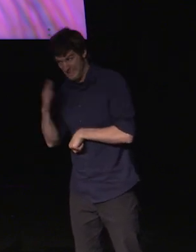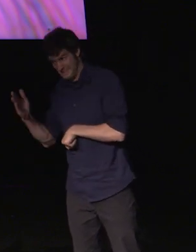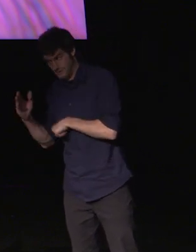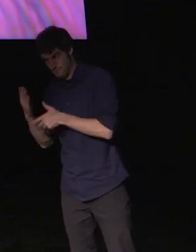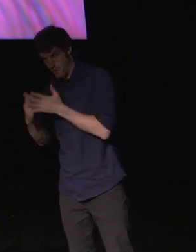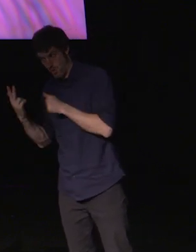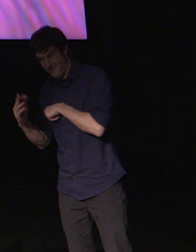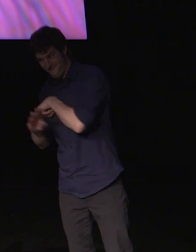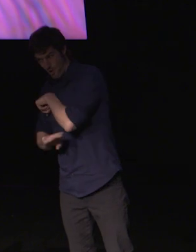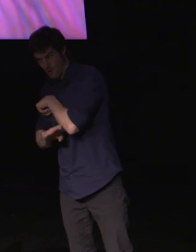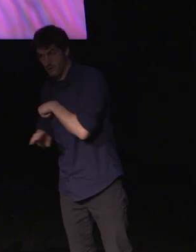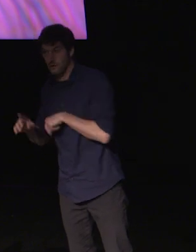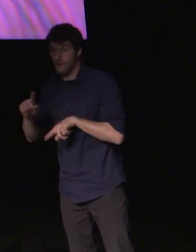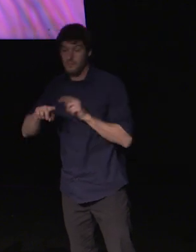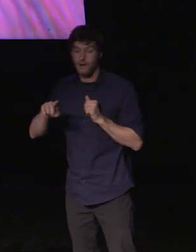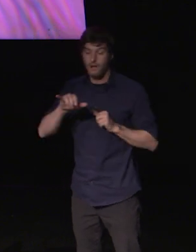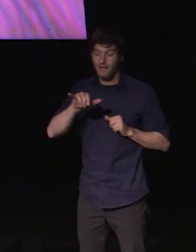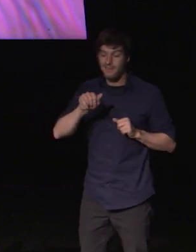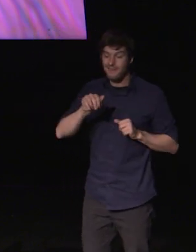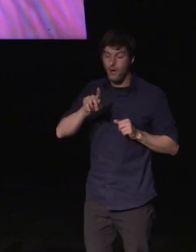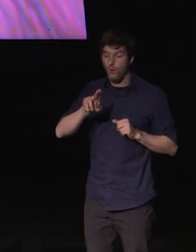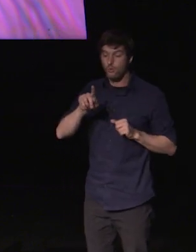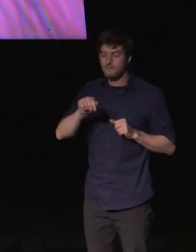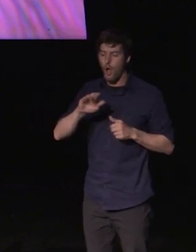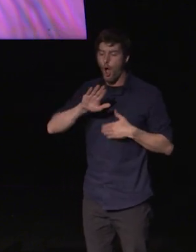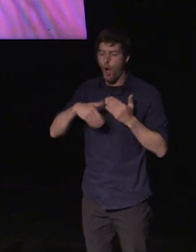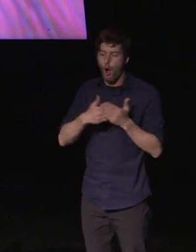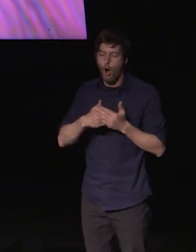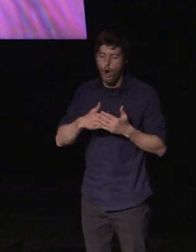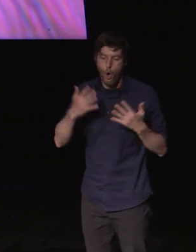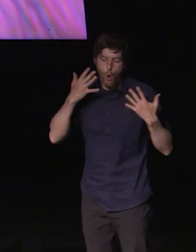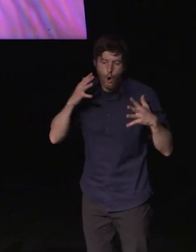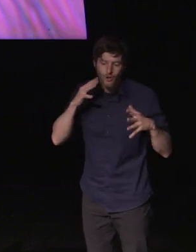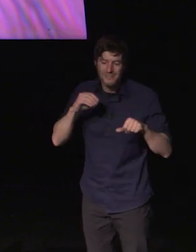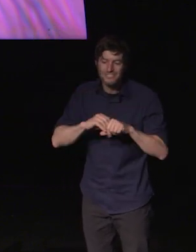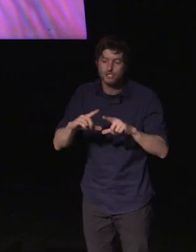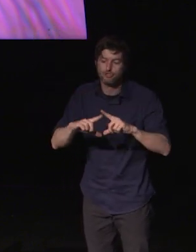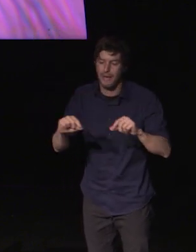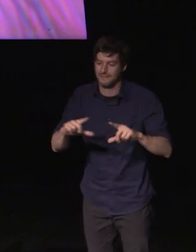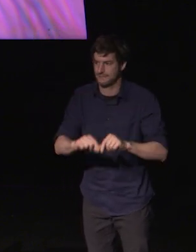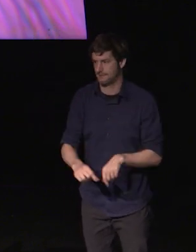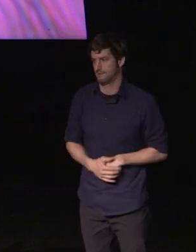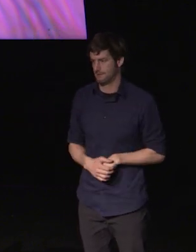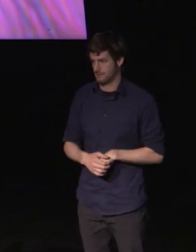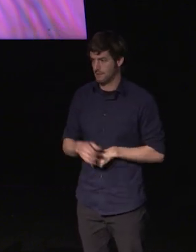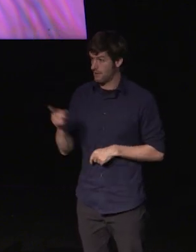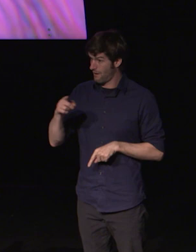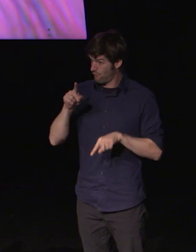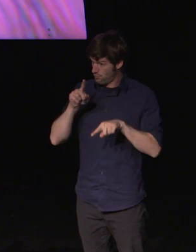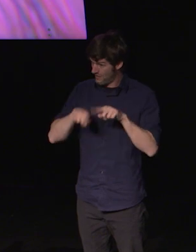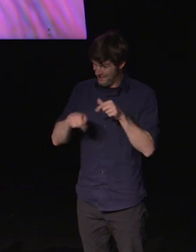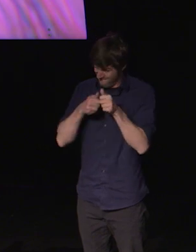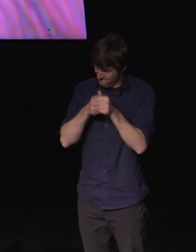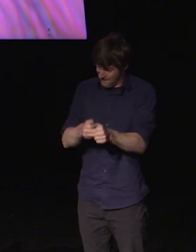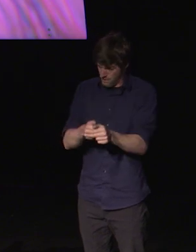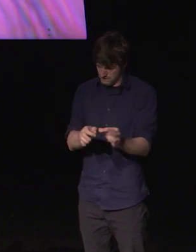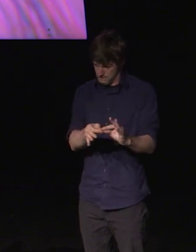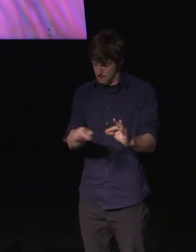is it's all audio in Japanese, and if you can't follow along with the subtitles like... This is a story based game